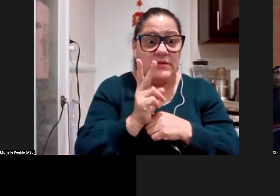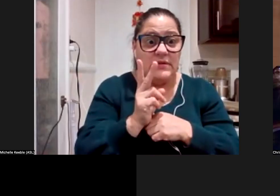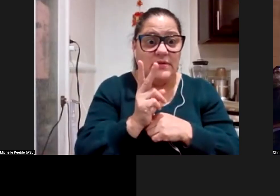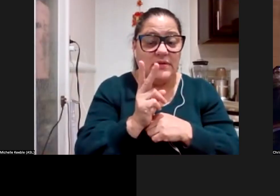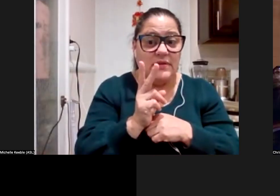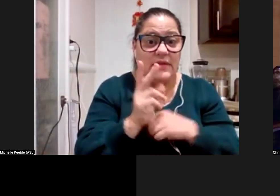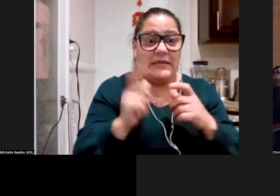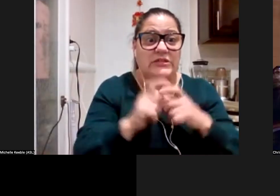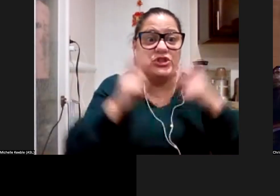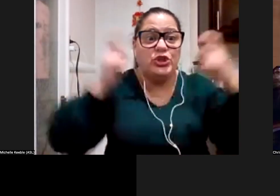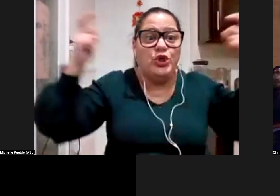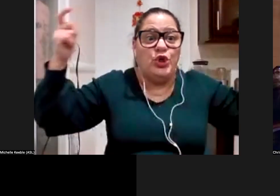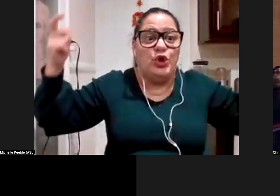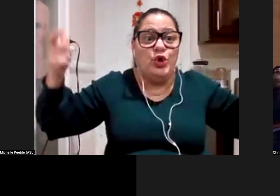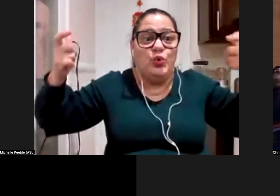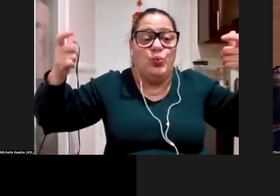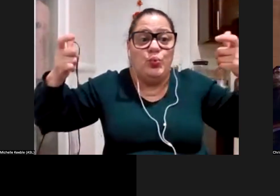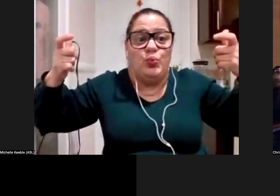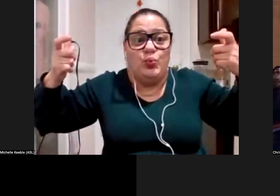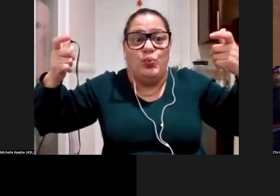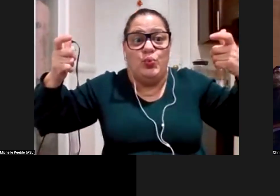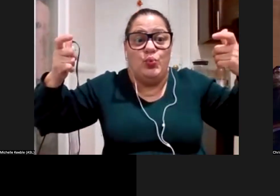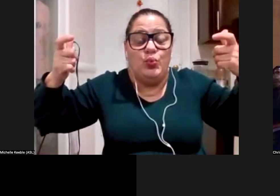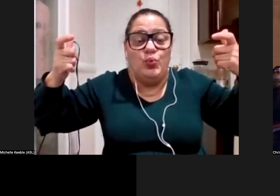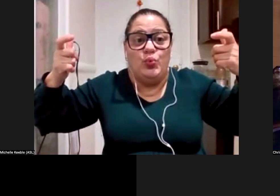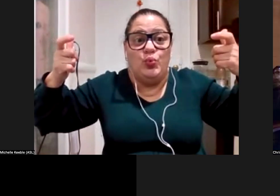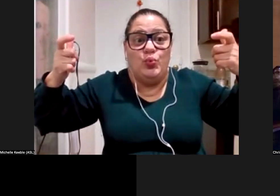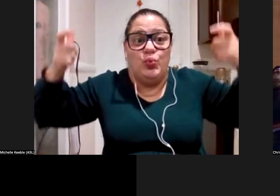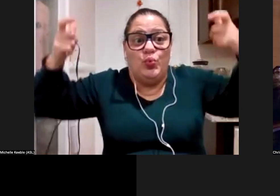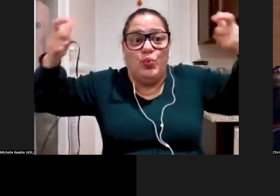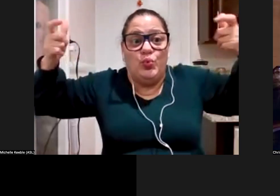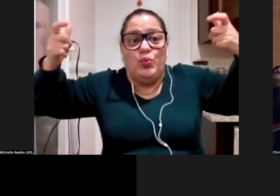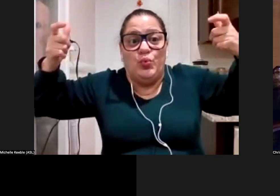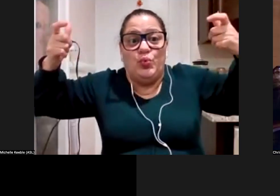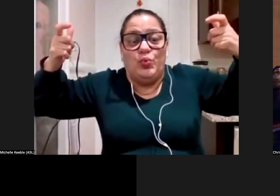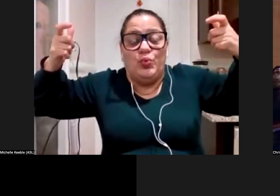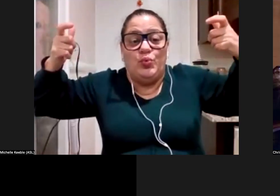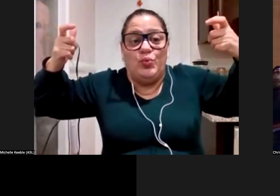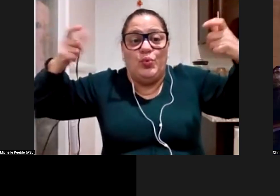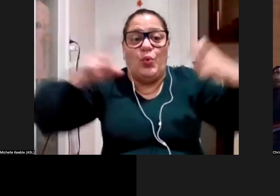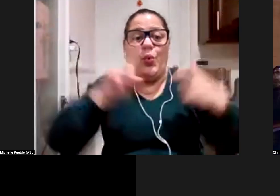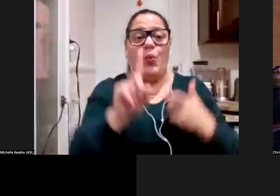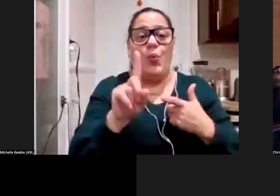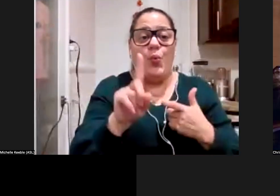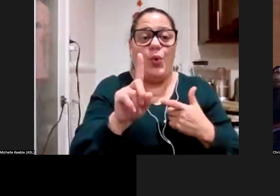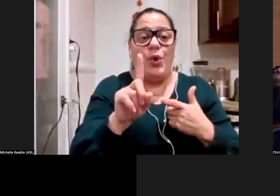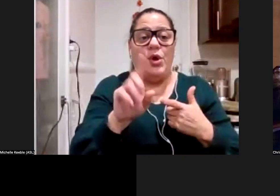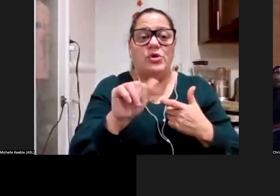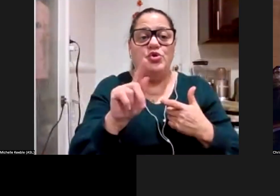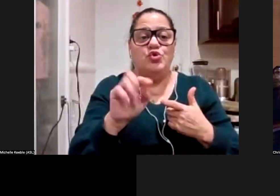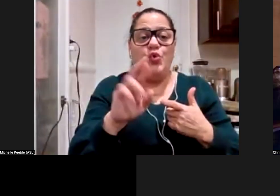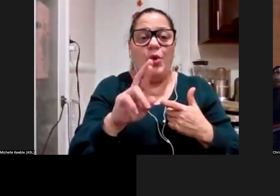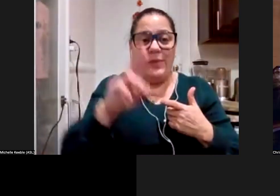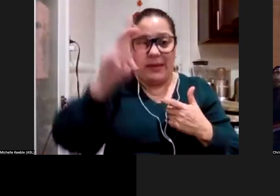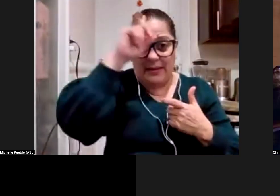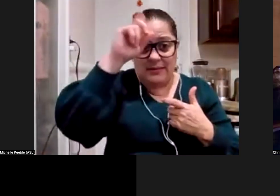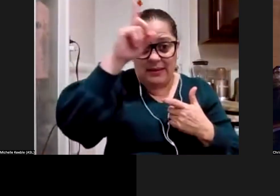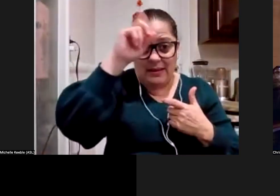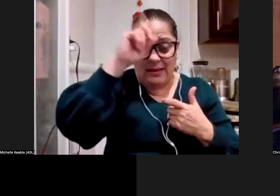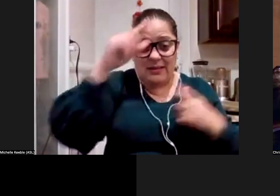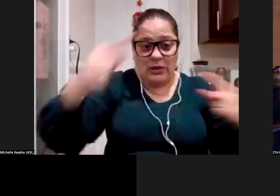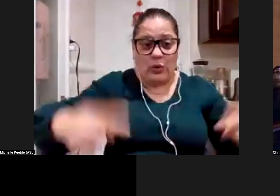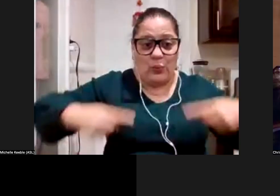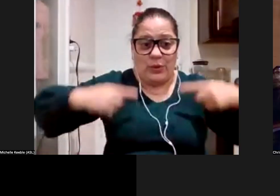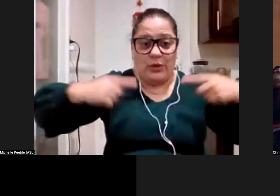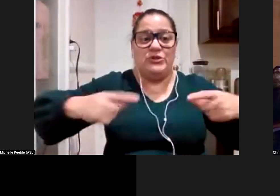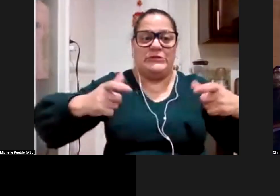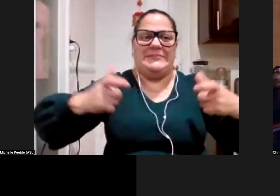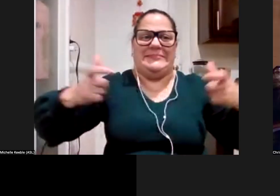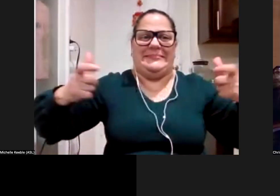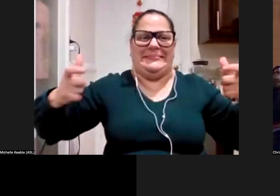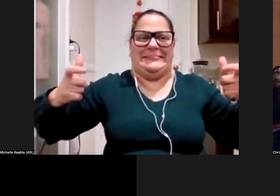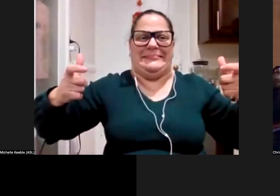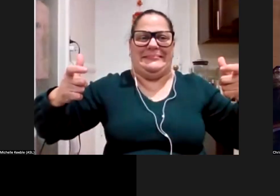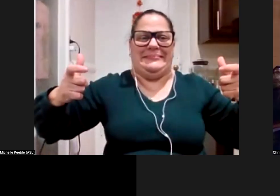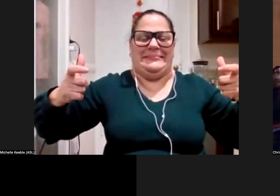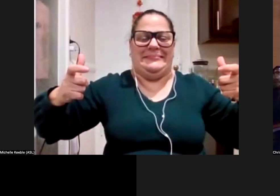giant. It is. It certainly is. Uh probably close to one story high. The wheelchair is enormous. Um